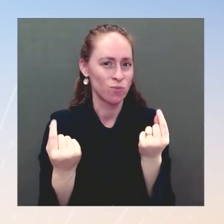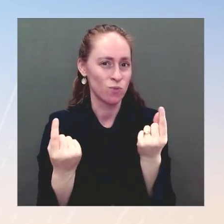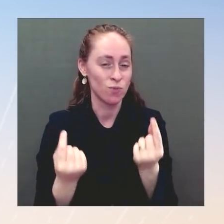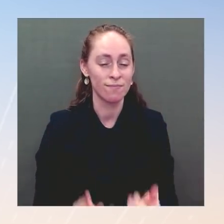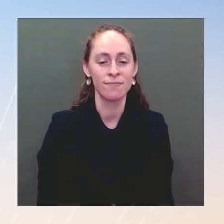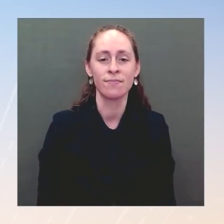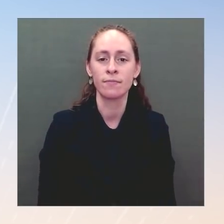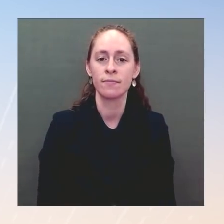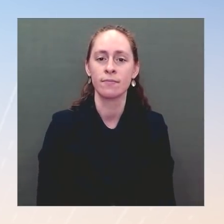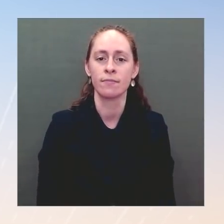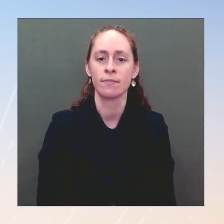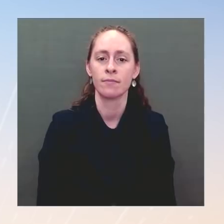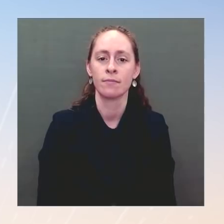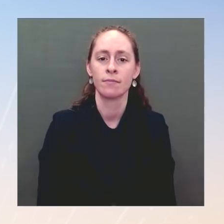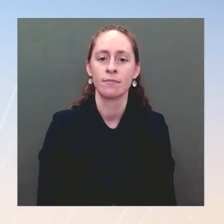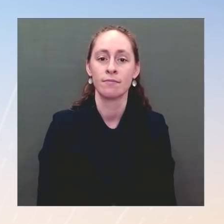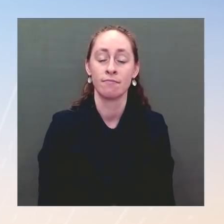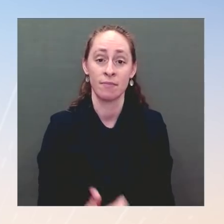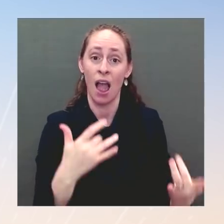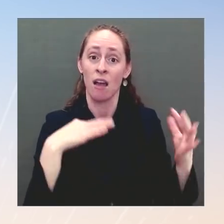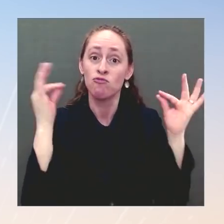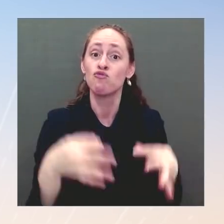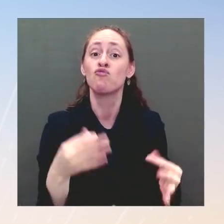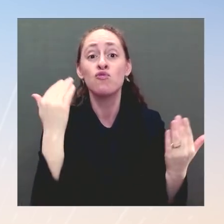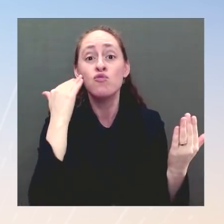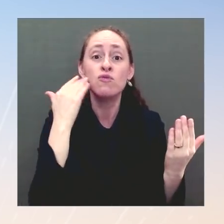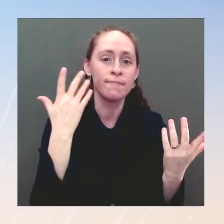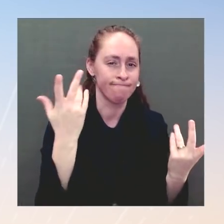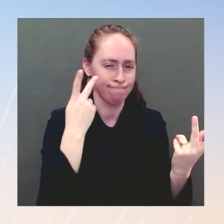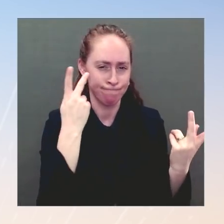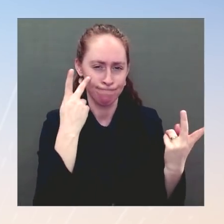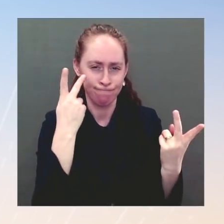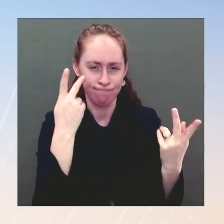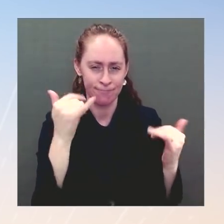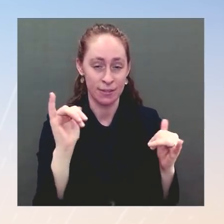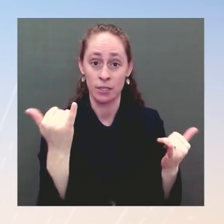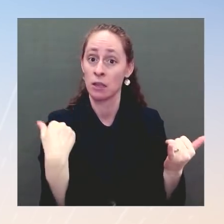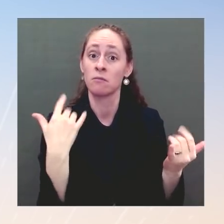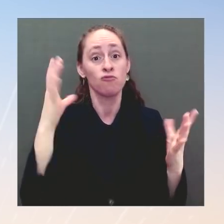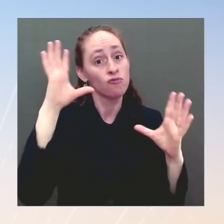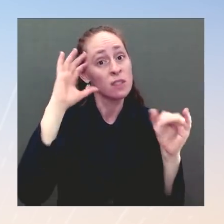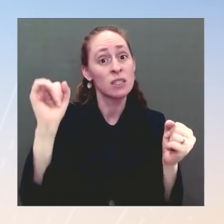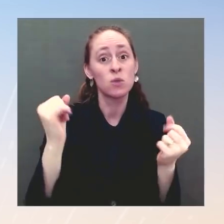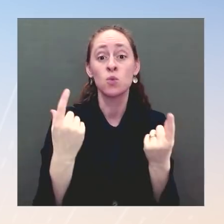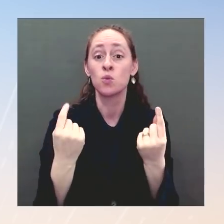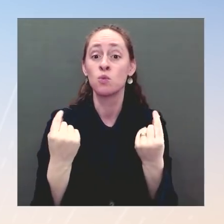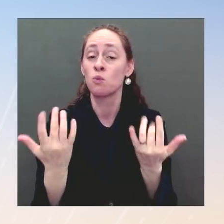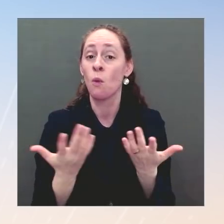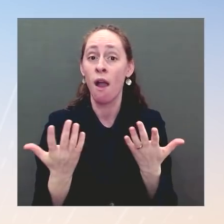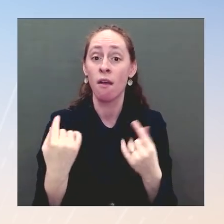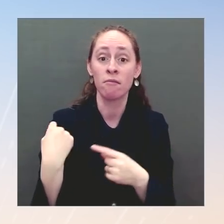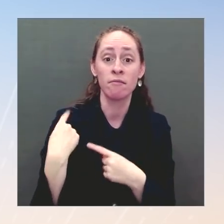is what he has been doing for several days now, which is continuing to meet and engage with his national security team.